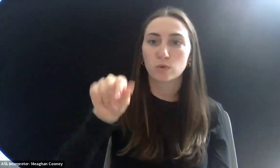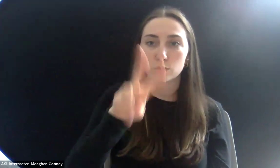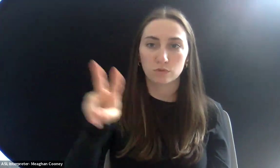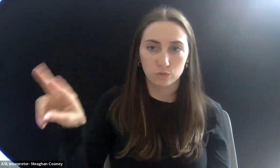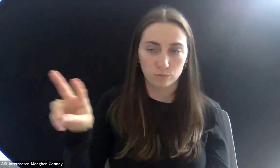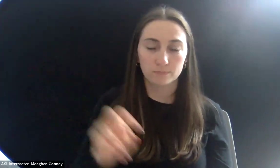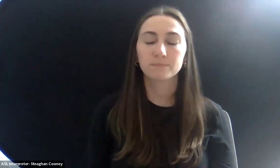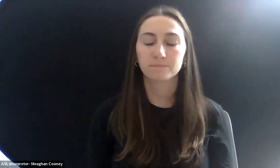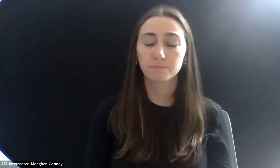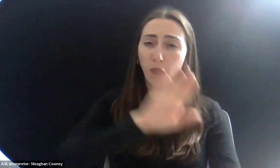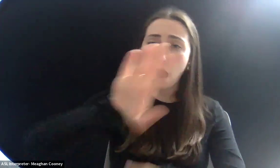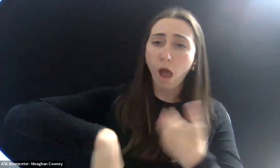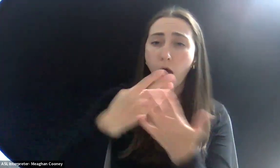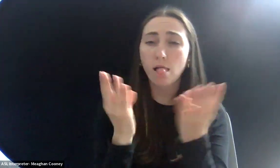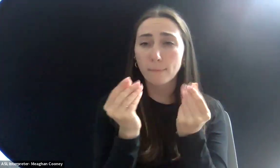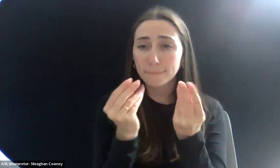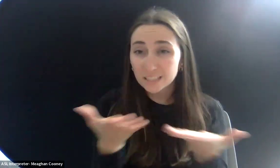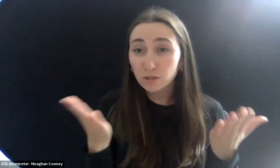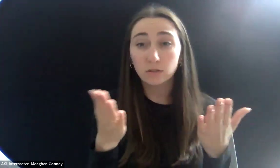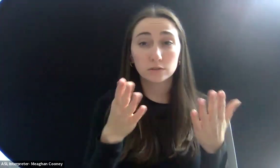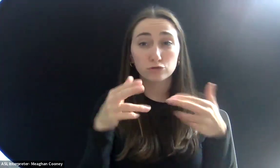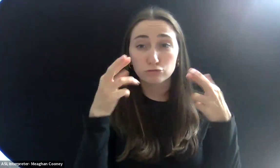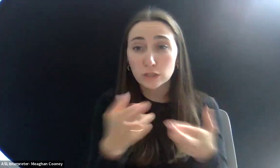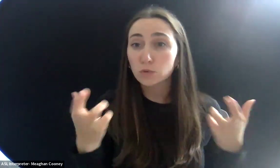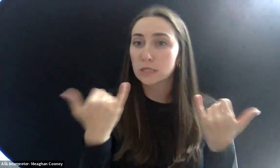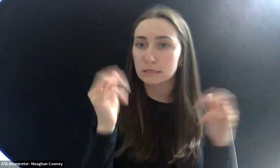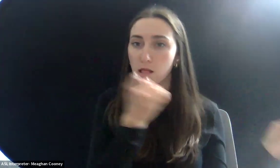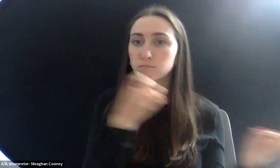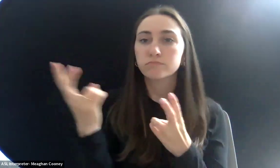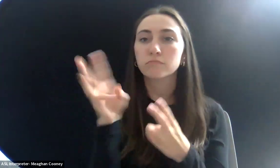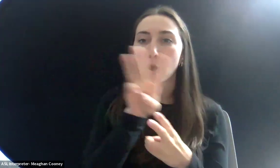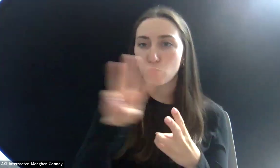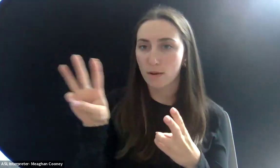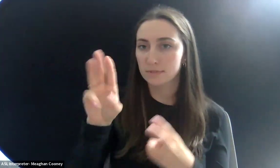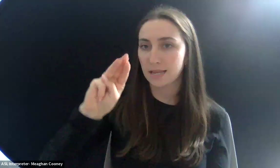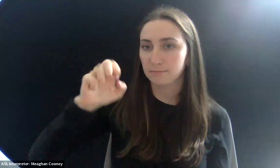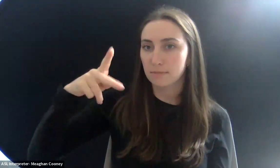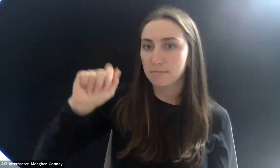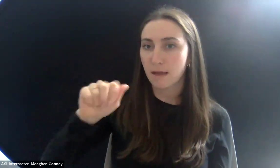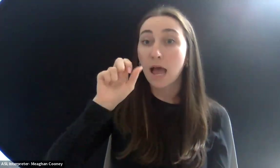And all of those materials are still available on the MEPA website at the link that's shown here.